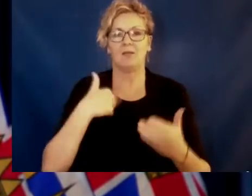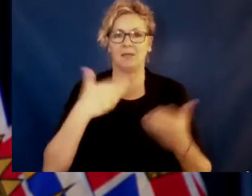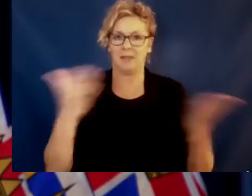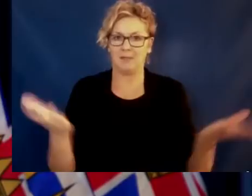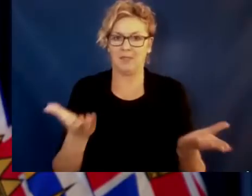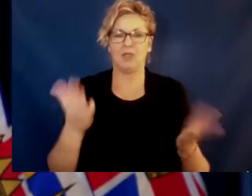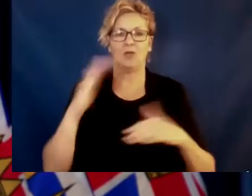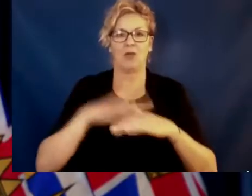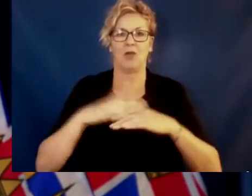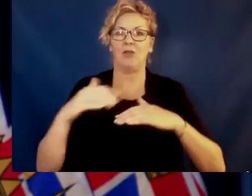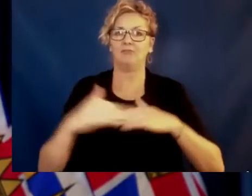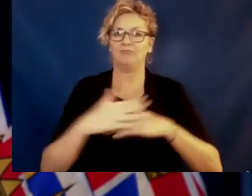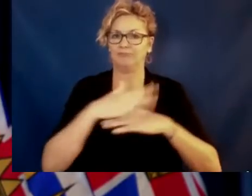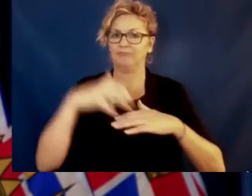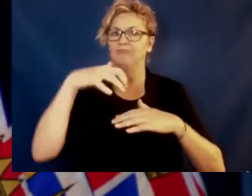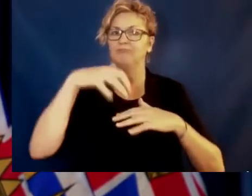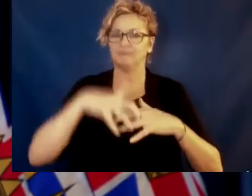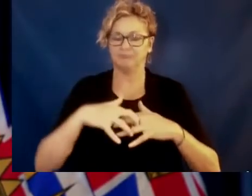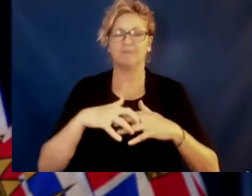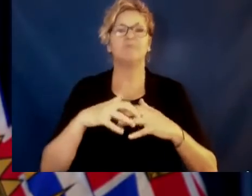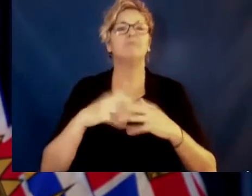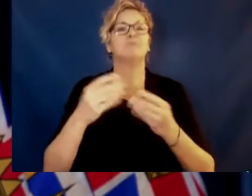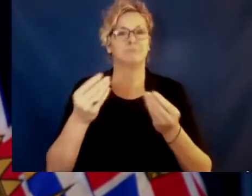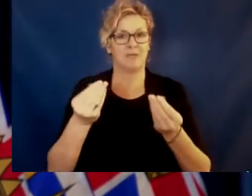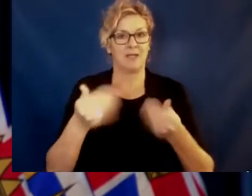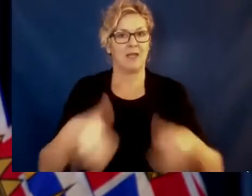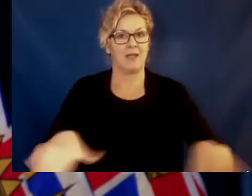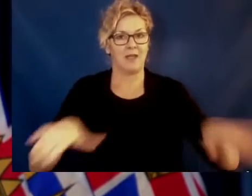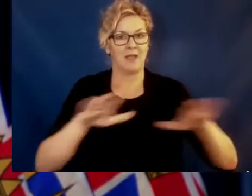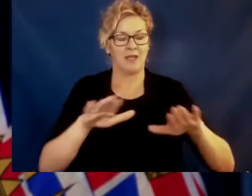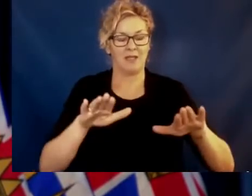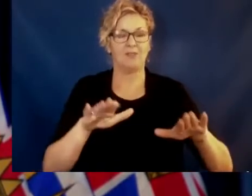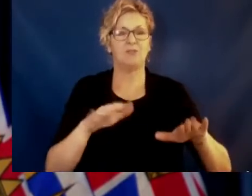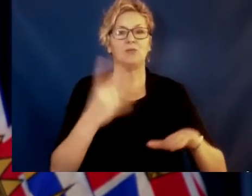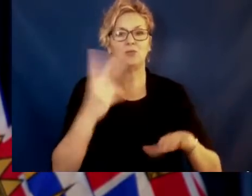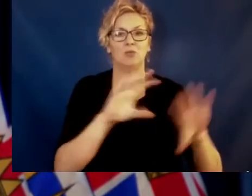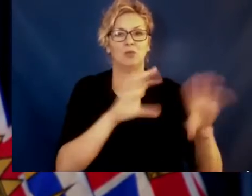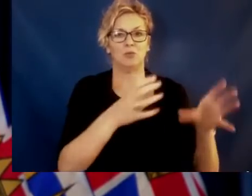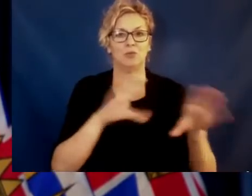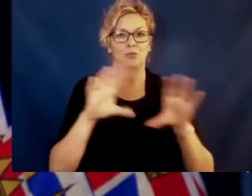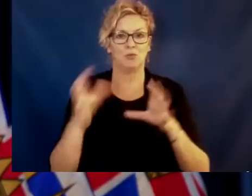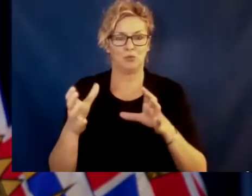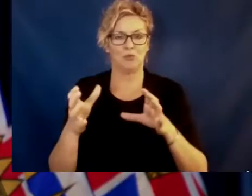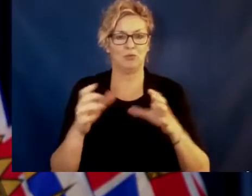of the lock lock-speaking people. I'm grateful for the traditional keepers of